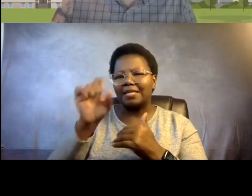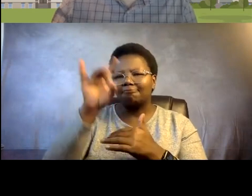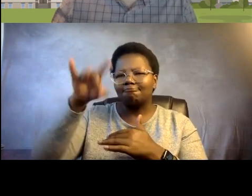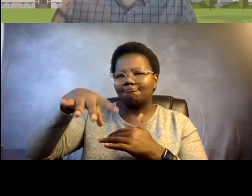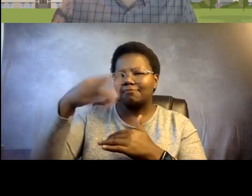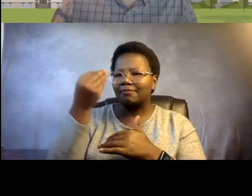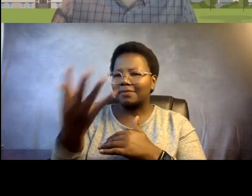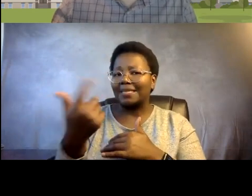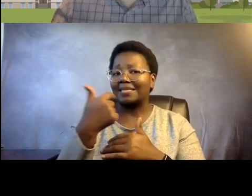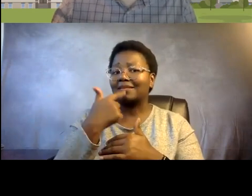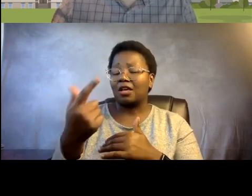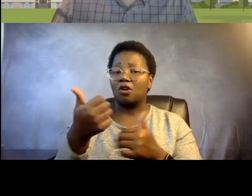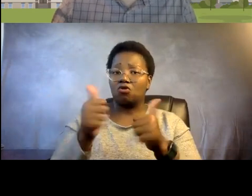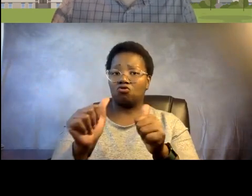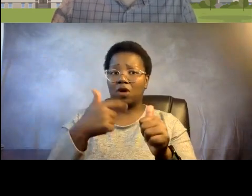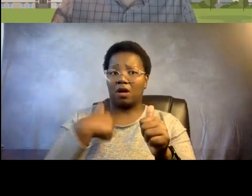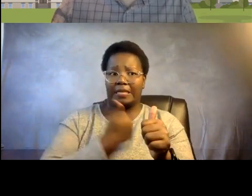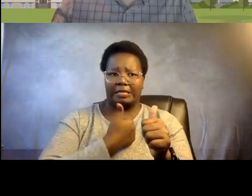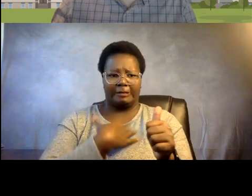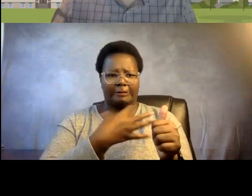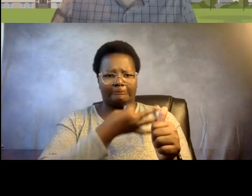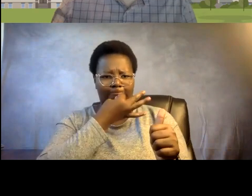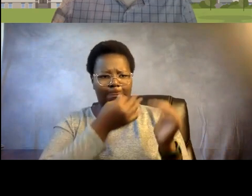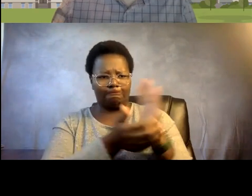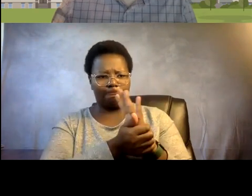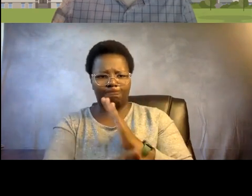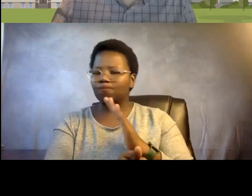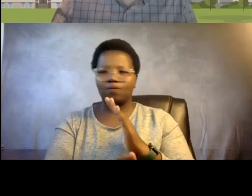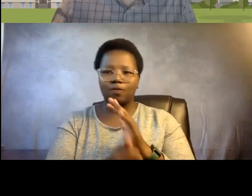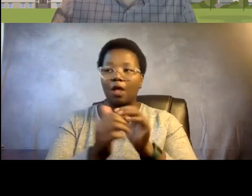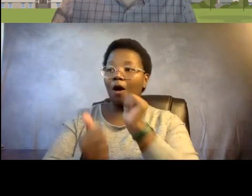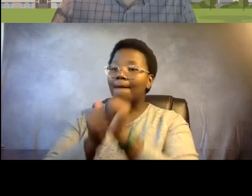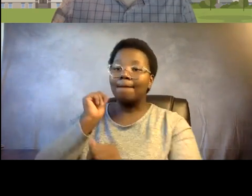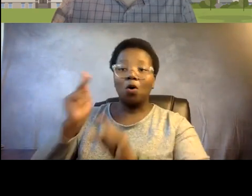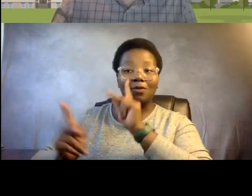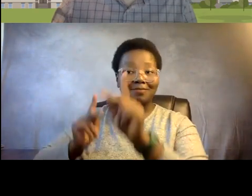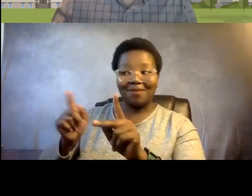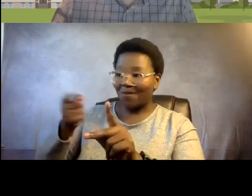The reality is most screen reader users are not experts in their own assistive technology. So,